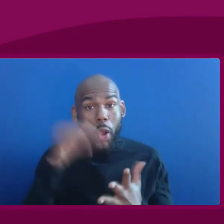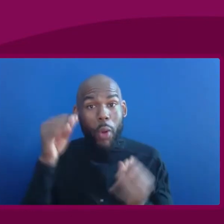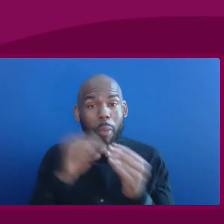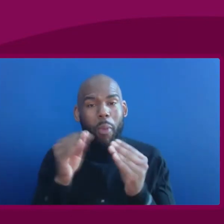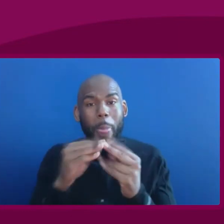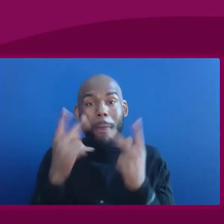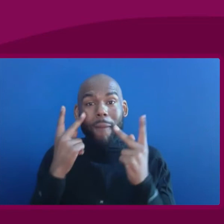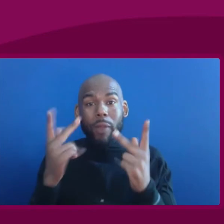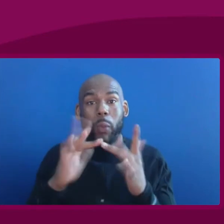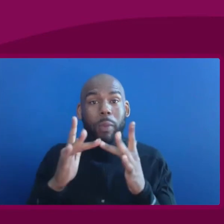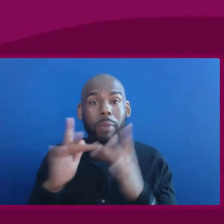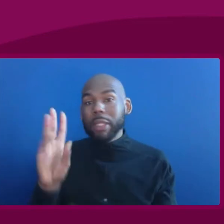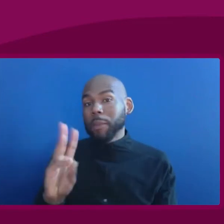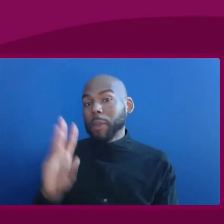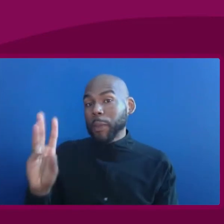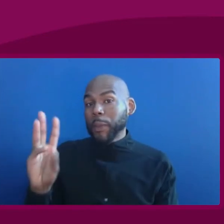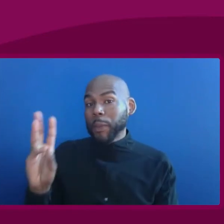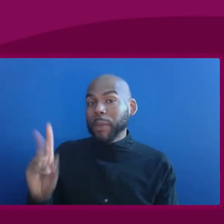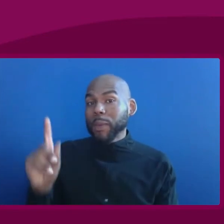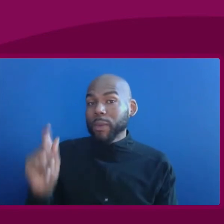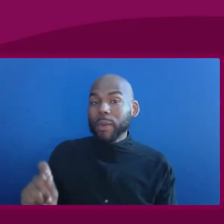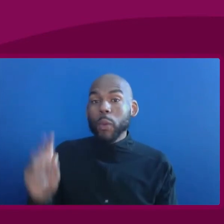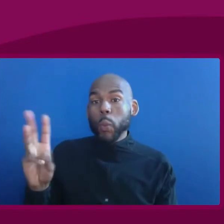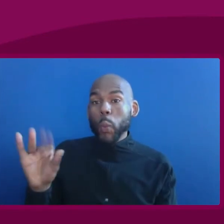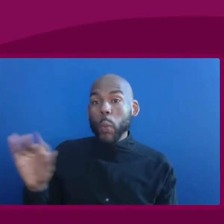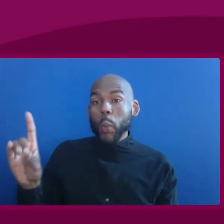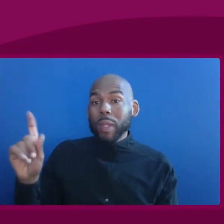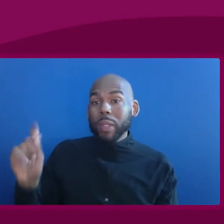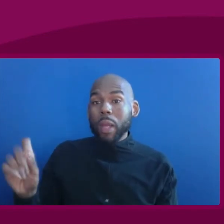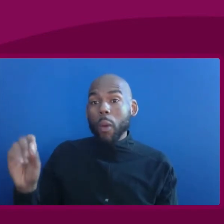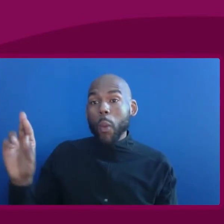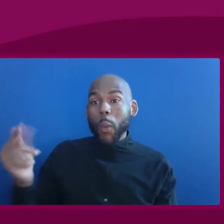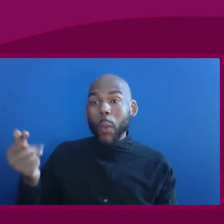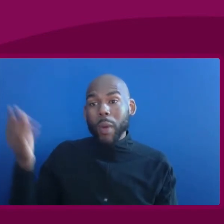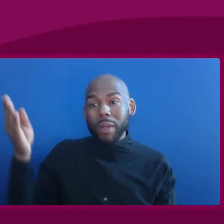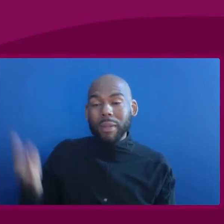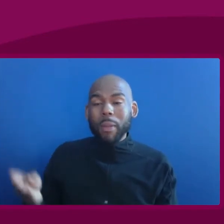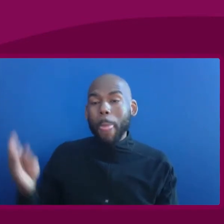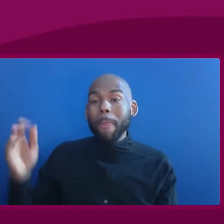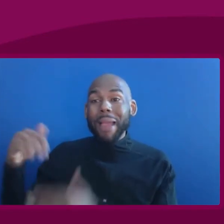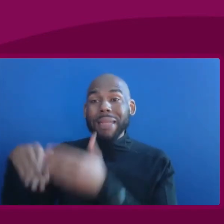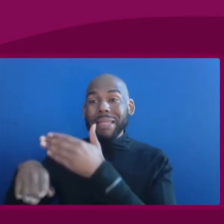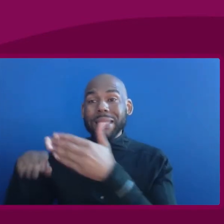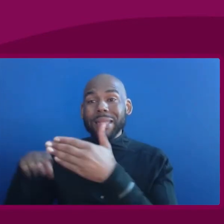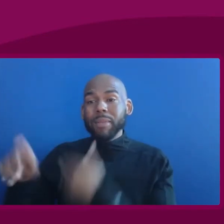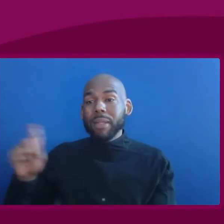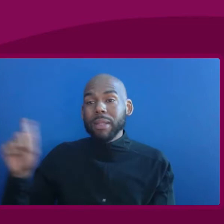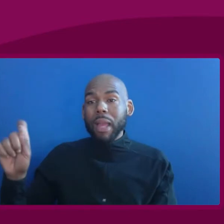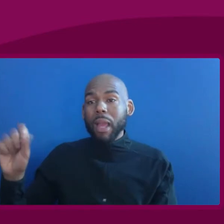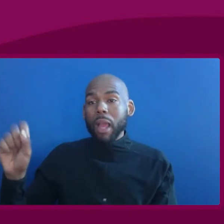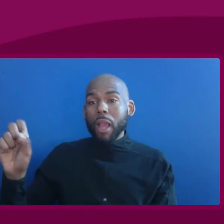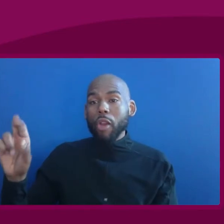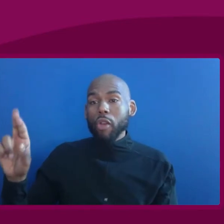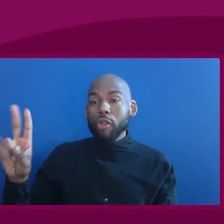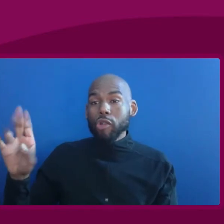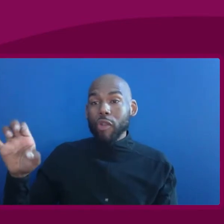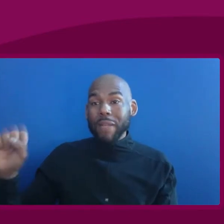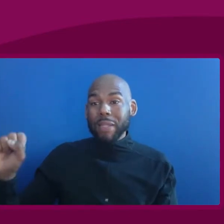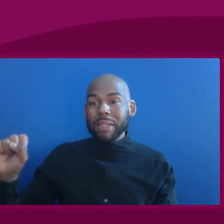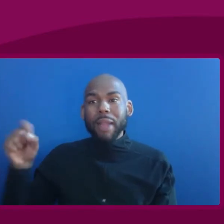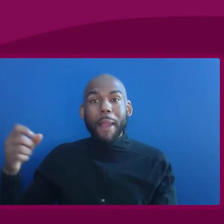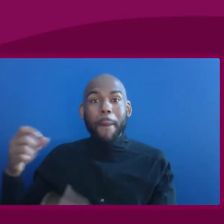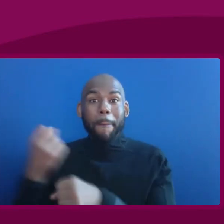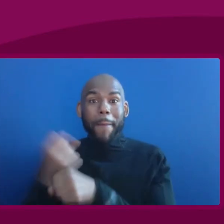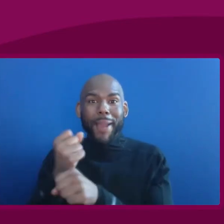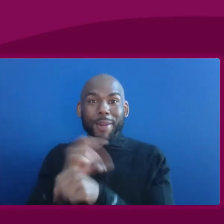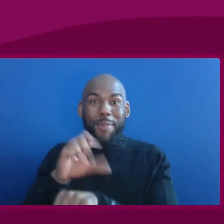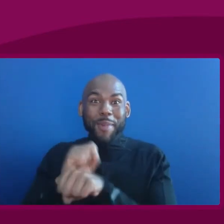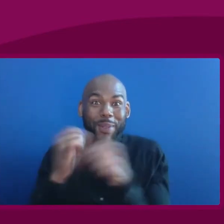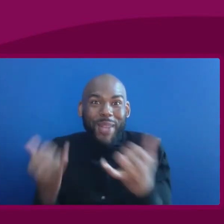Visit our website at www.wid.org/accessibility-services, to book an appointment with us today.